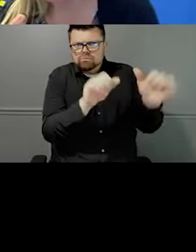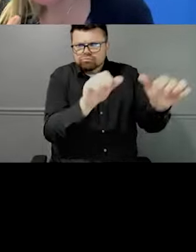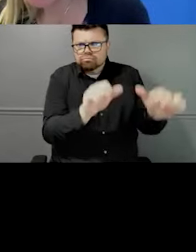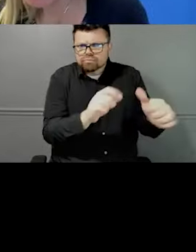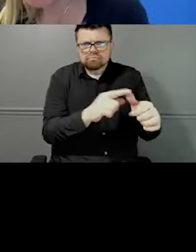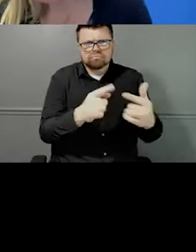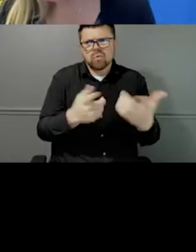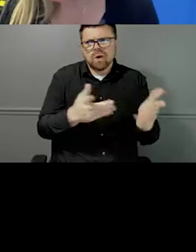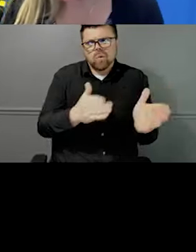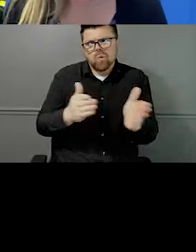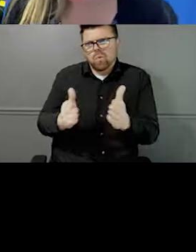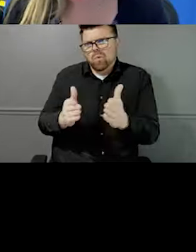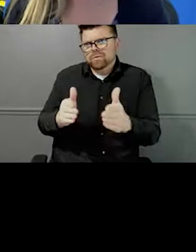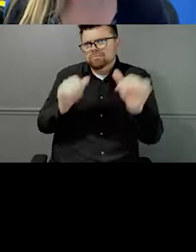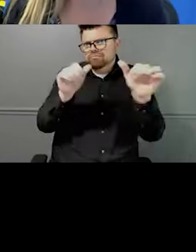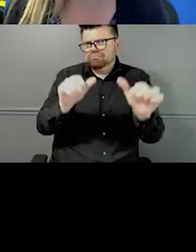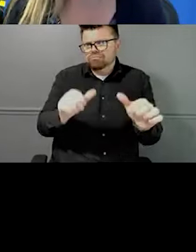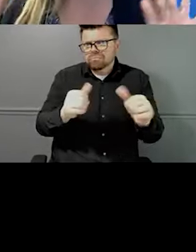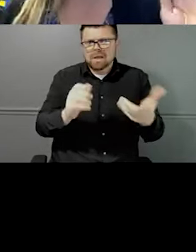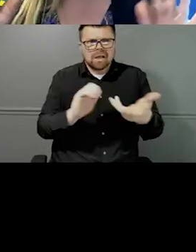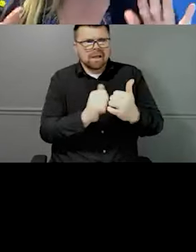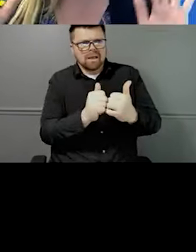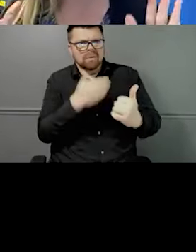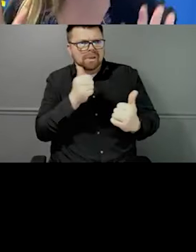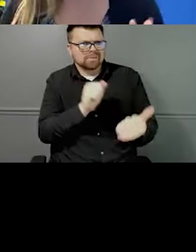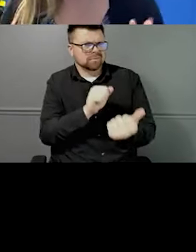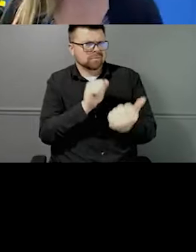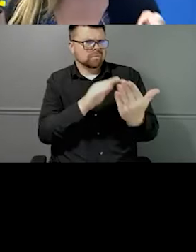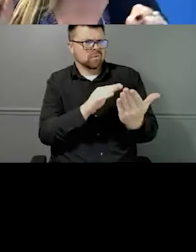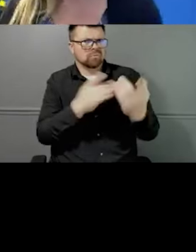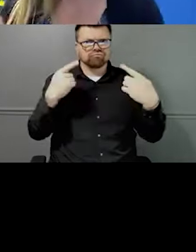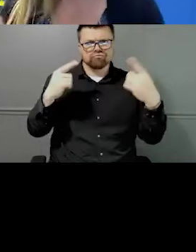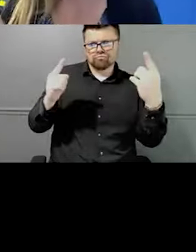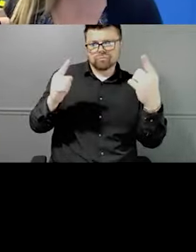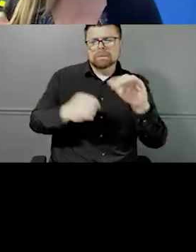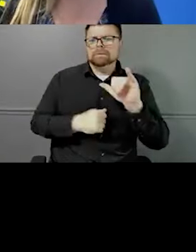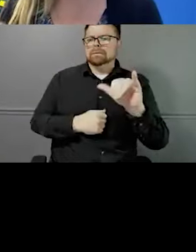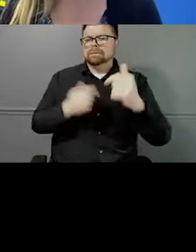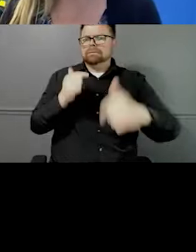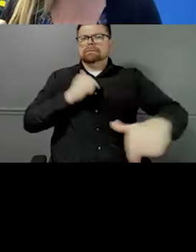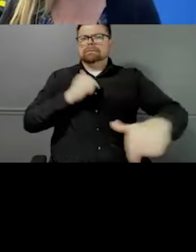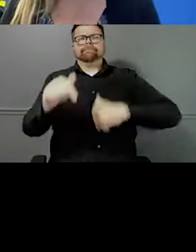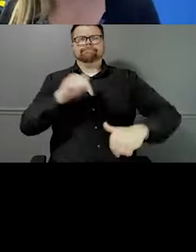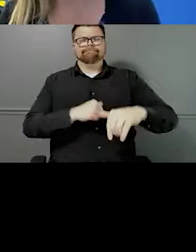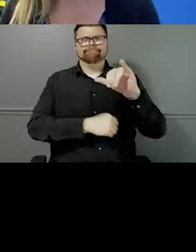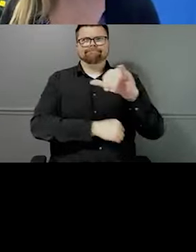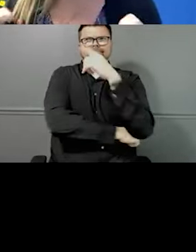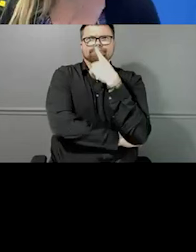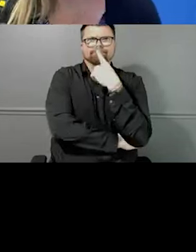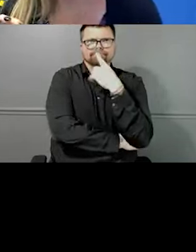How might we best accomplish this? We were like, whoa, we need to make it very clear to